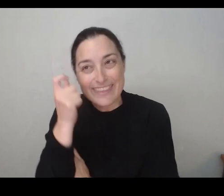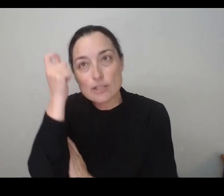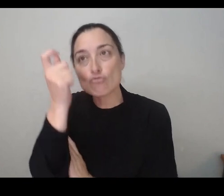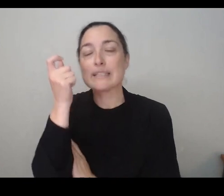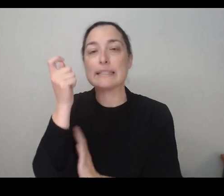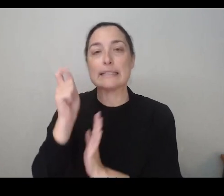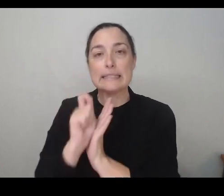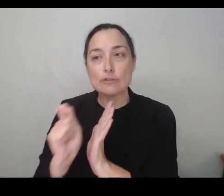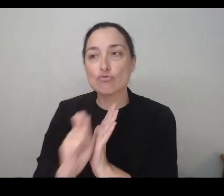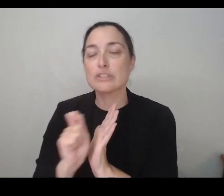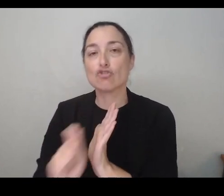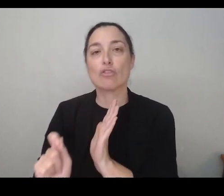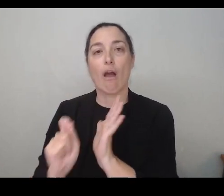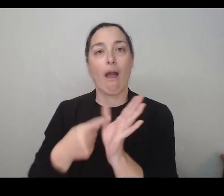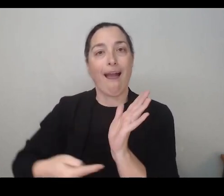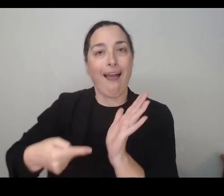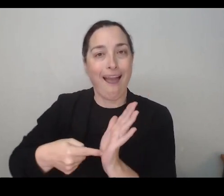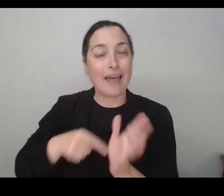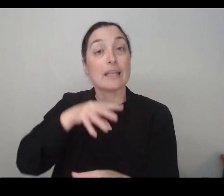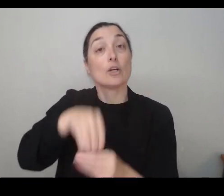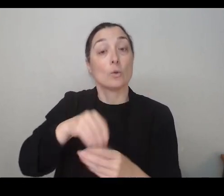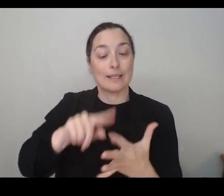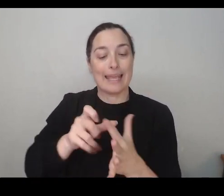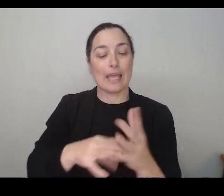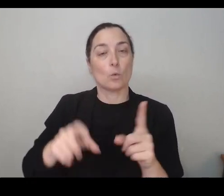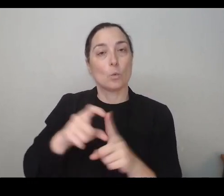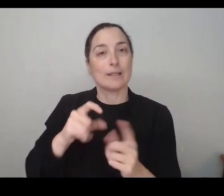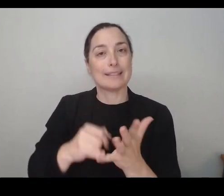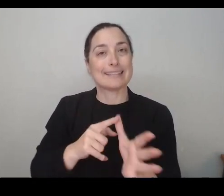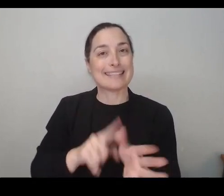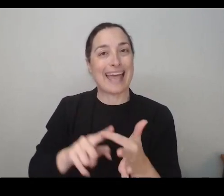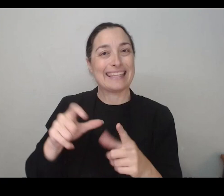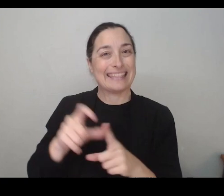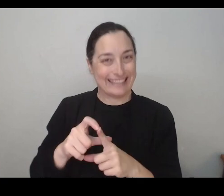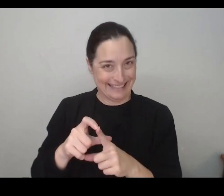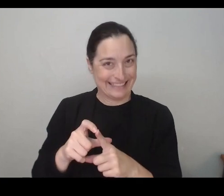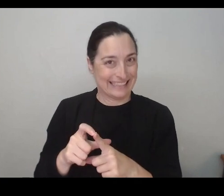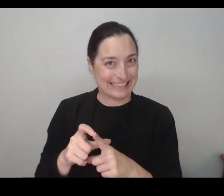famously including Edward Said about late style and the suggestion that people,